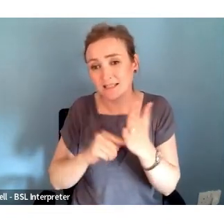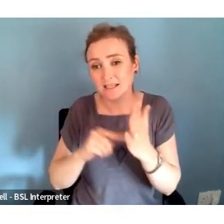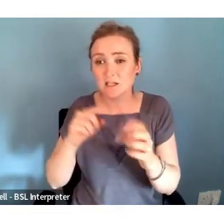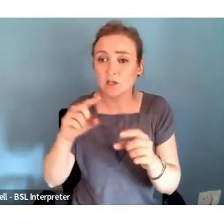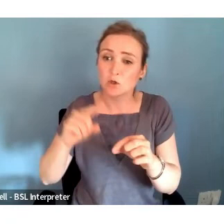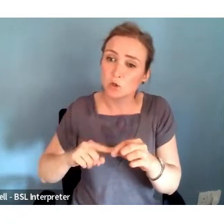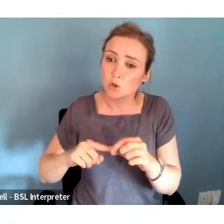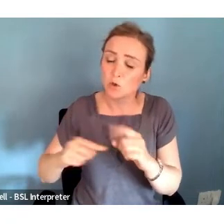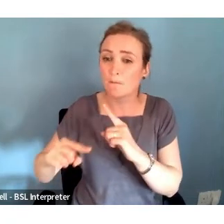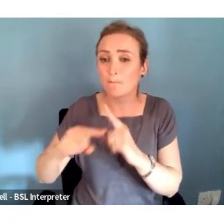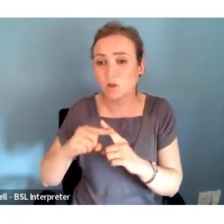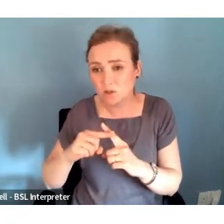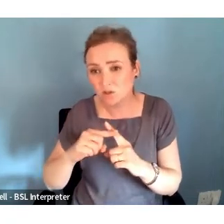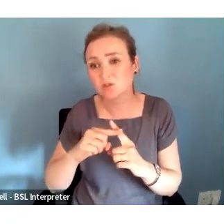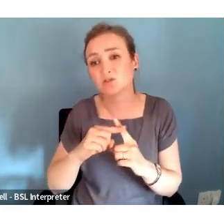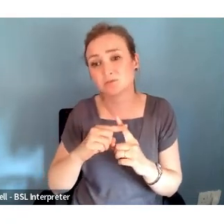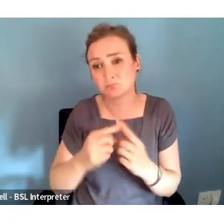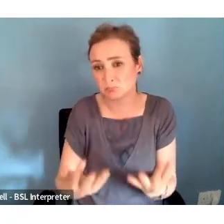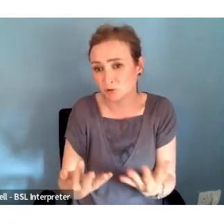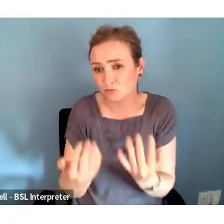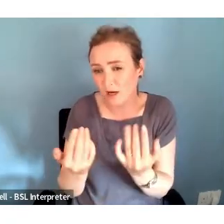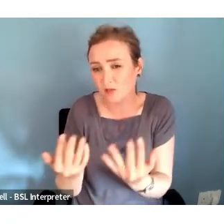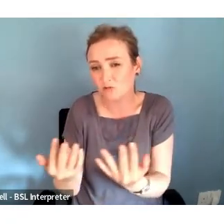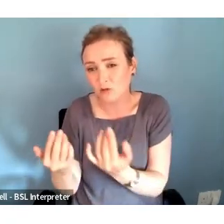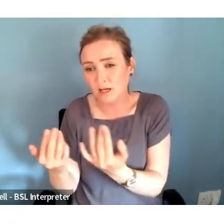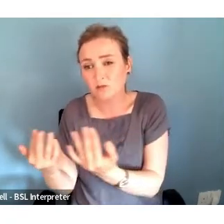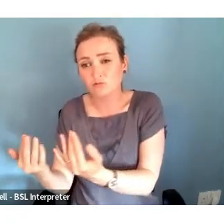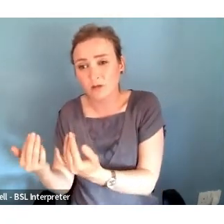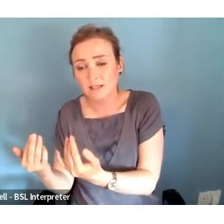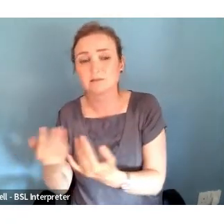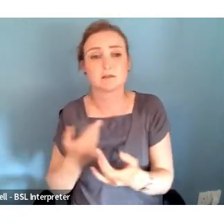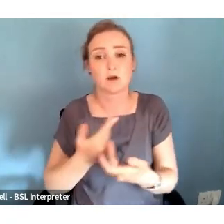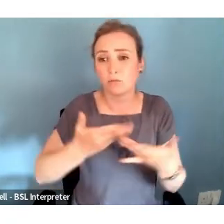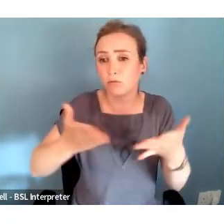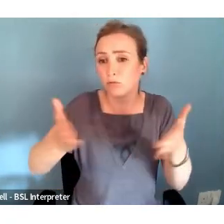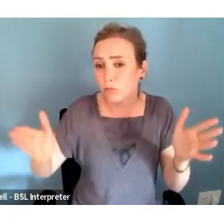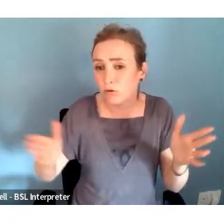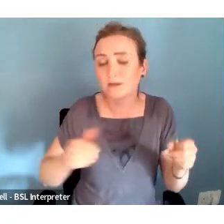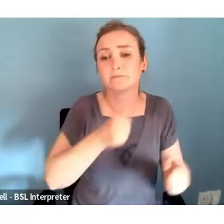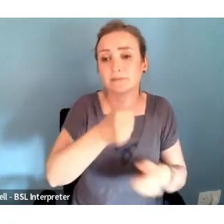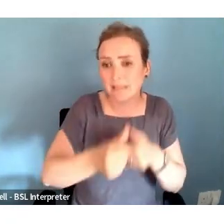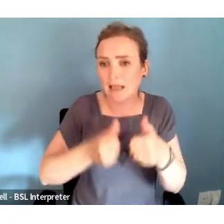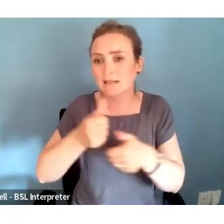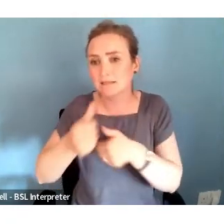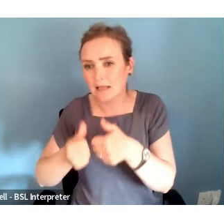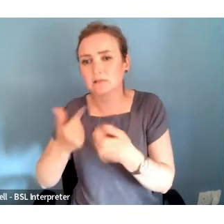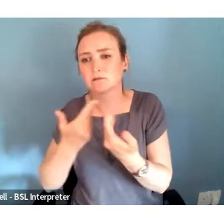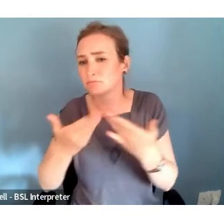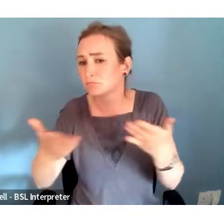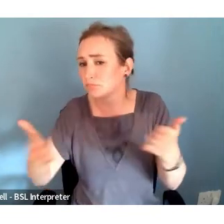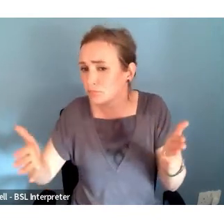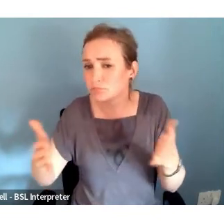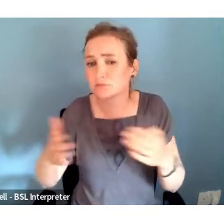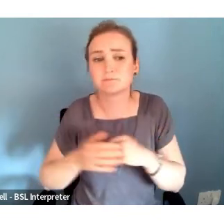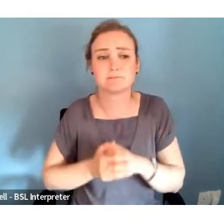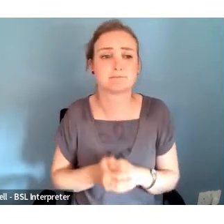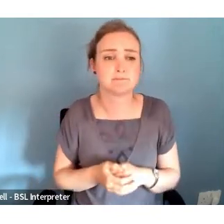a ready made group of people actively looking for roles like yours. Same thing applies to specialist